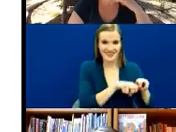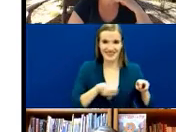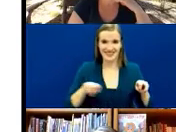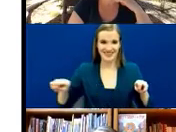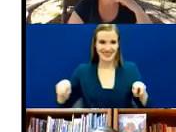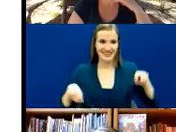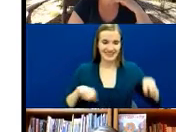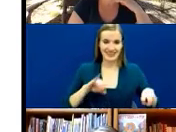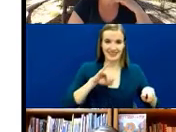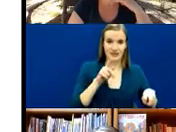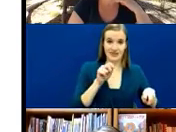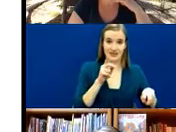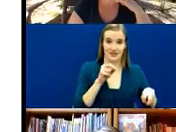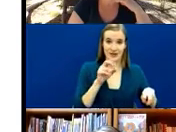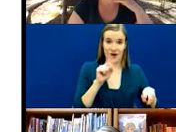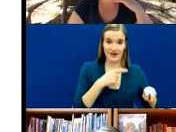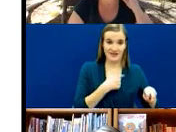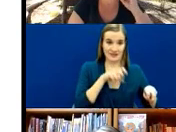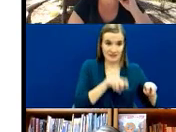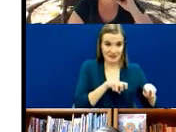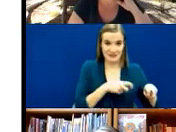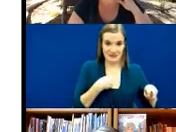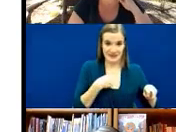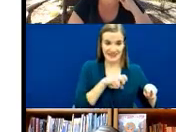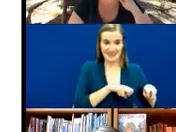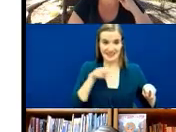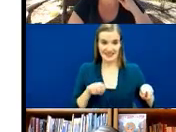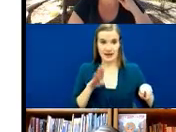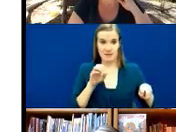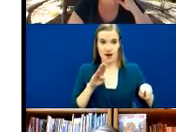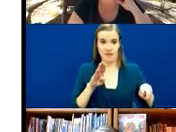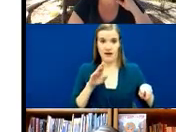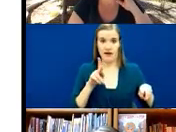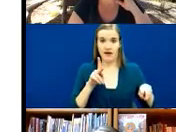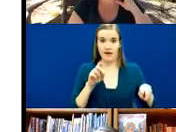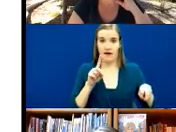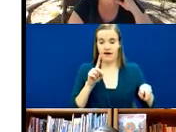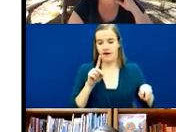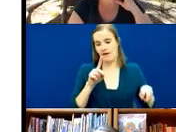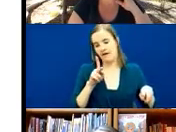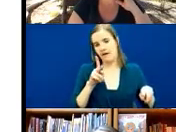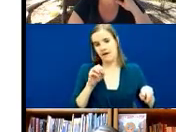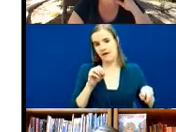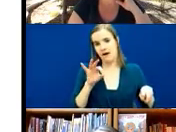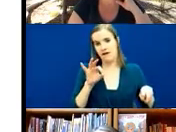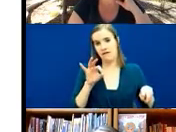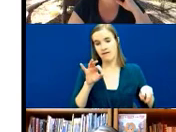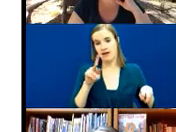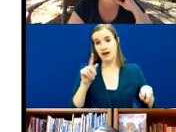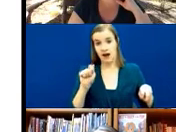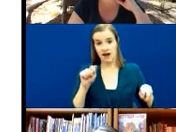And these were my mentors. And my teachers. And Justin Dart Jr., is also